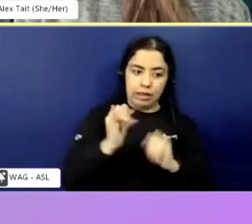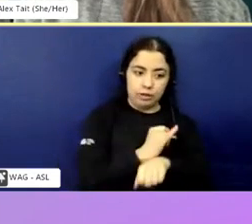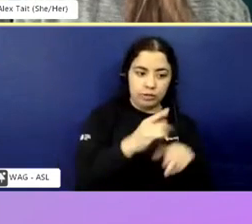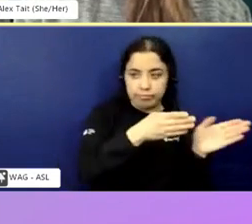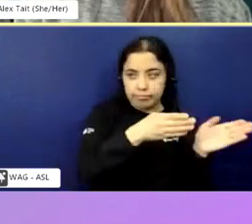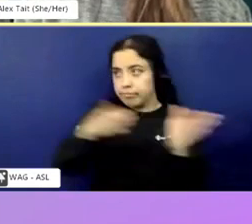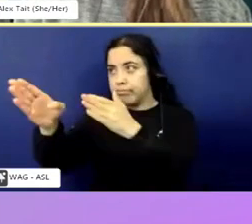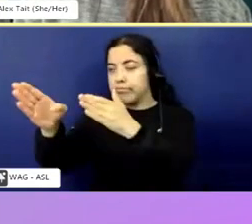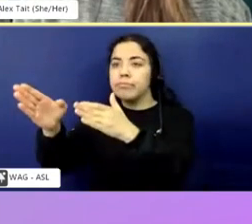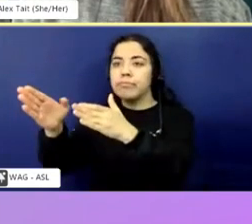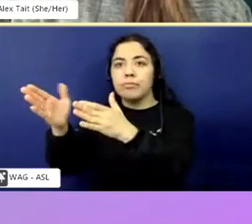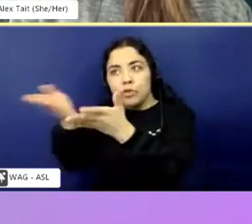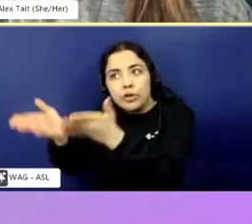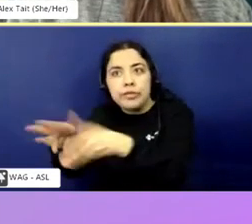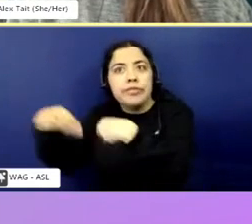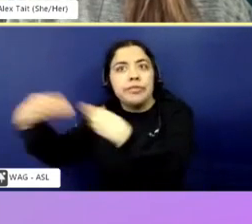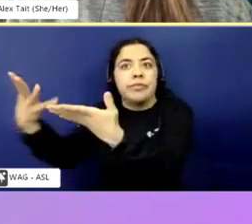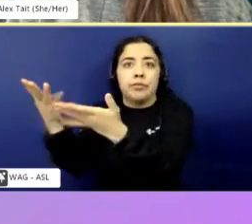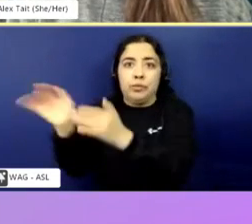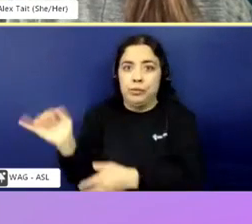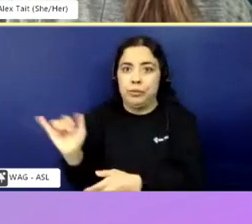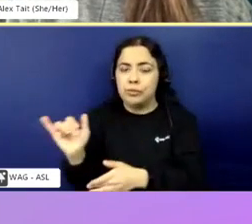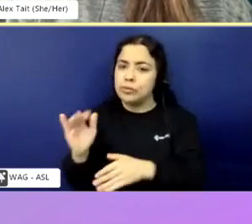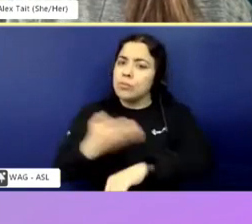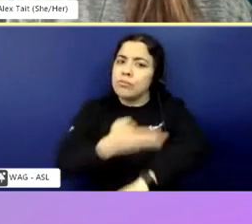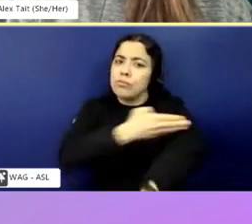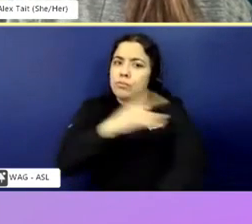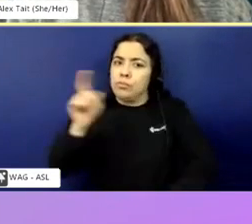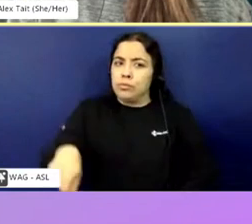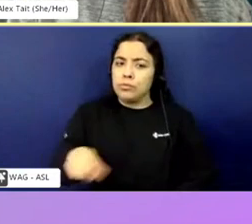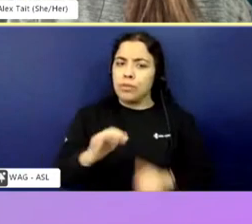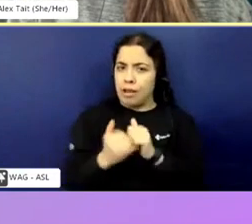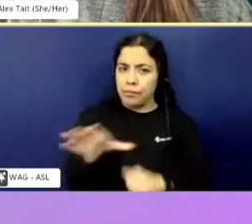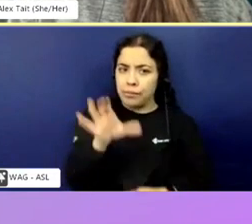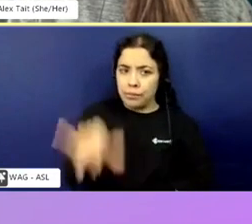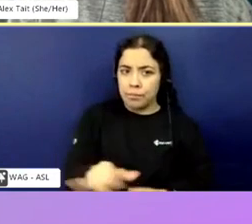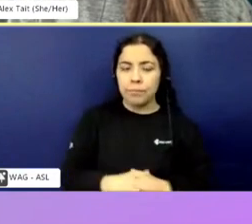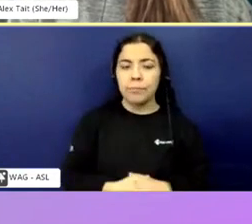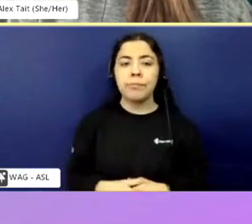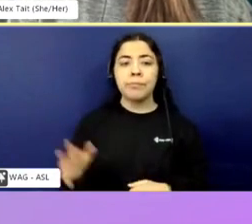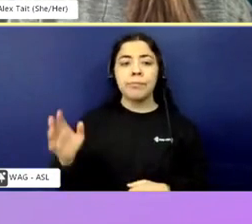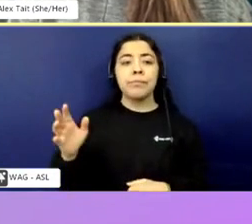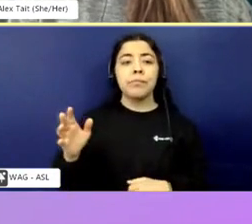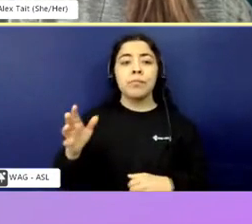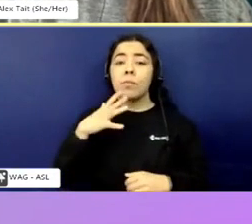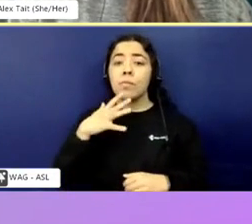industry to a model where inclusion is a given peer so let's do better. How do we do